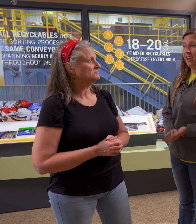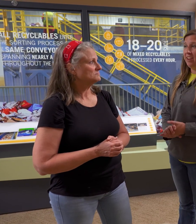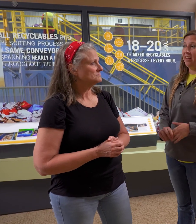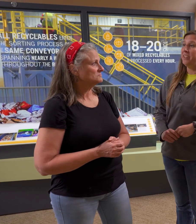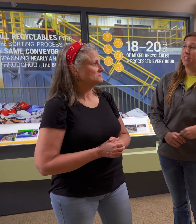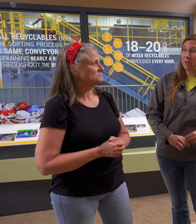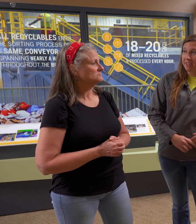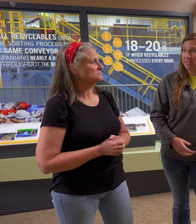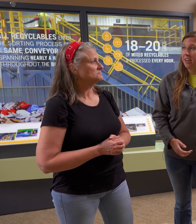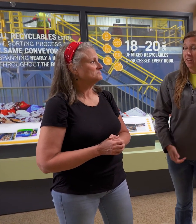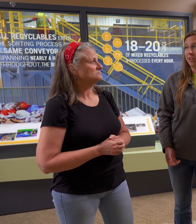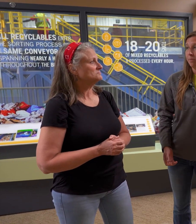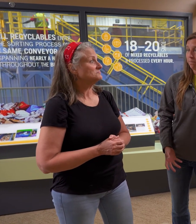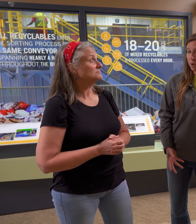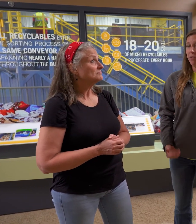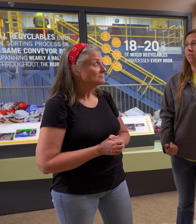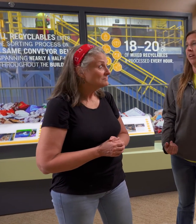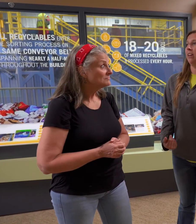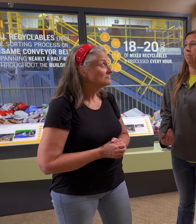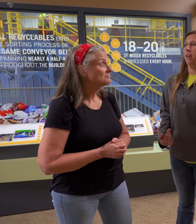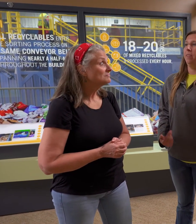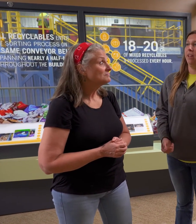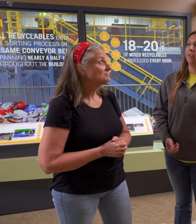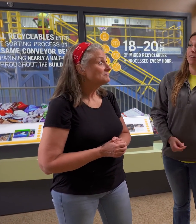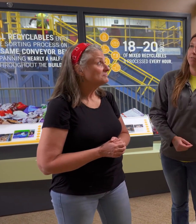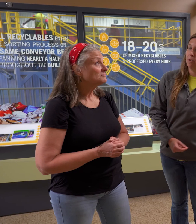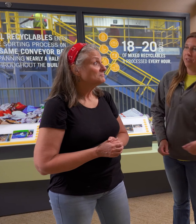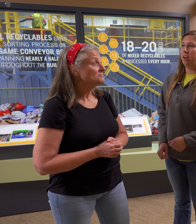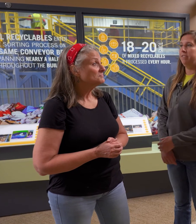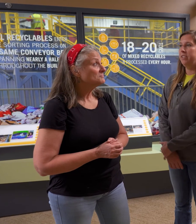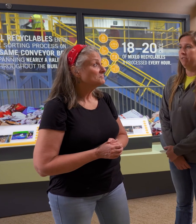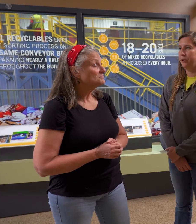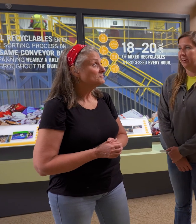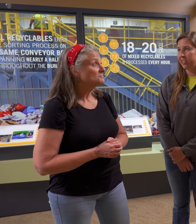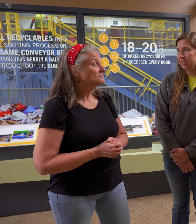and as it spins, it pulls the metal up and then throws it off in a different direction.